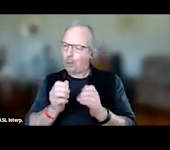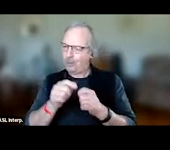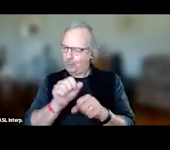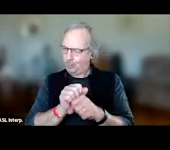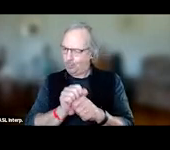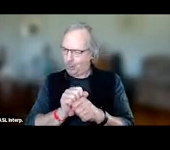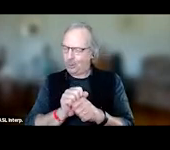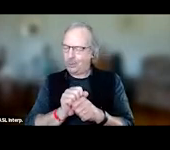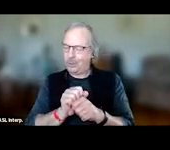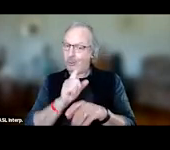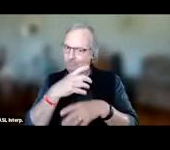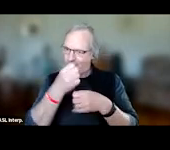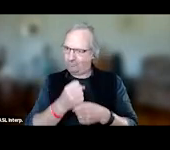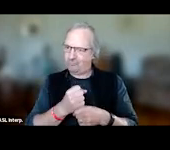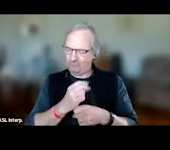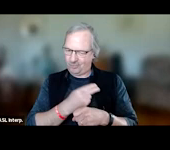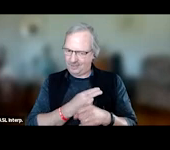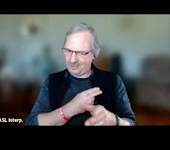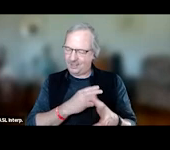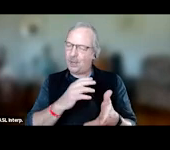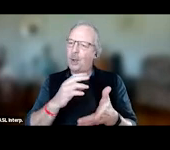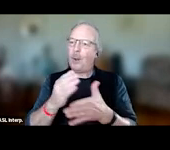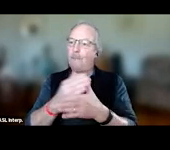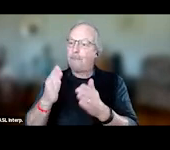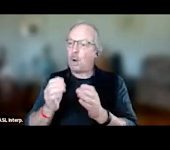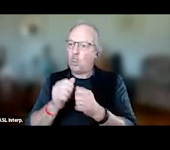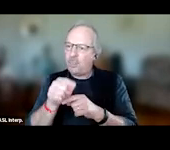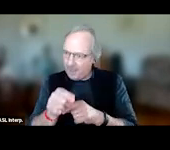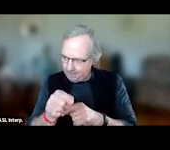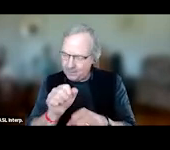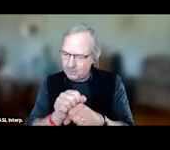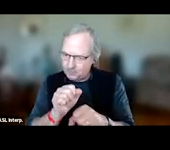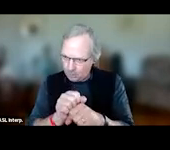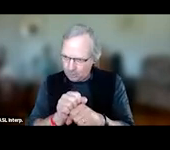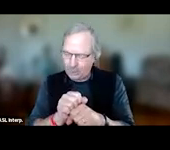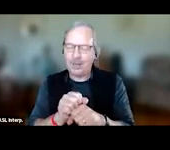who trust us to partner with them in this work. My name is Kate Baasch,